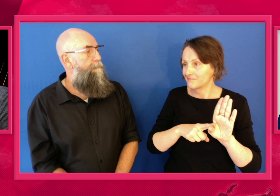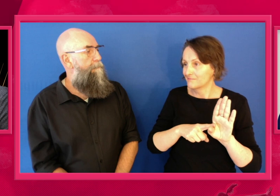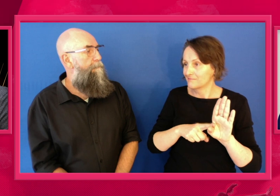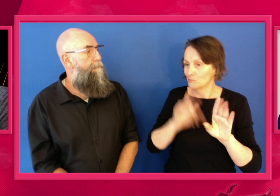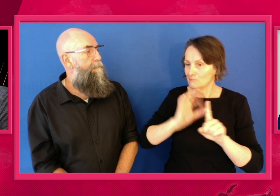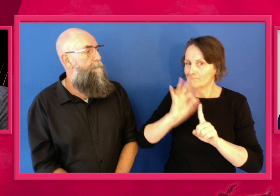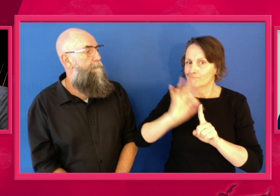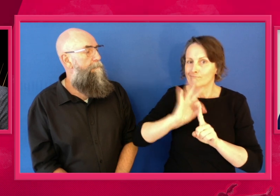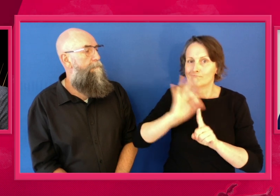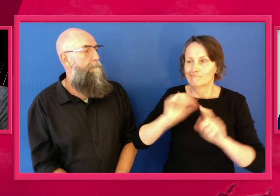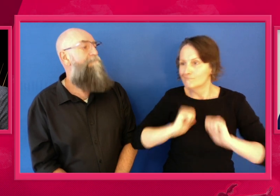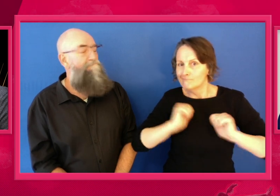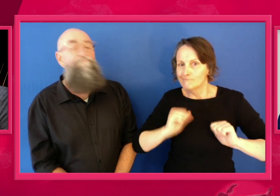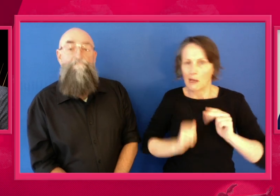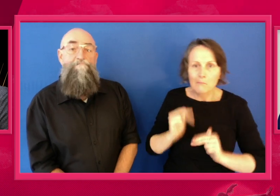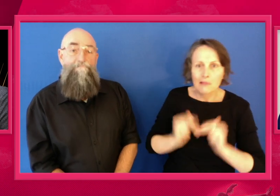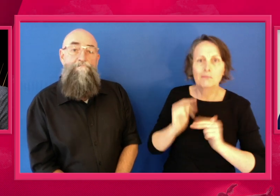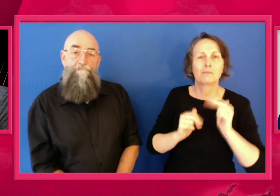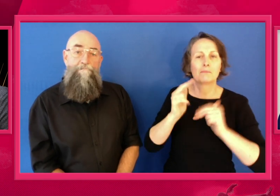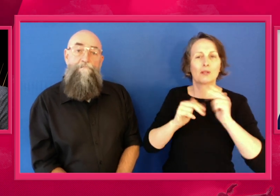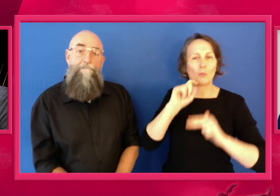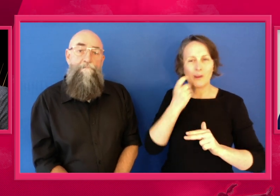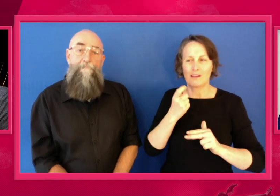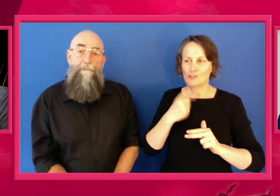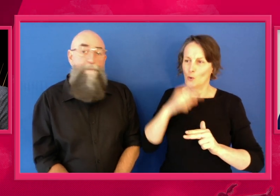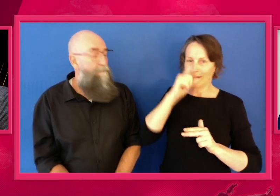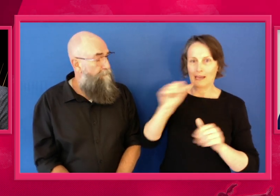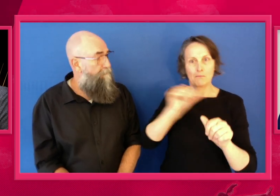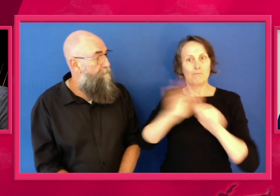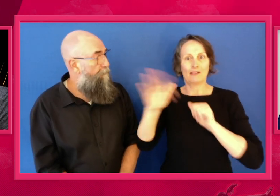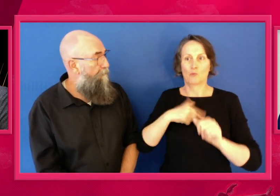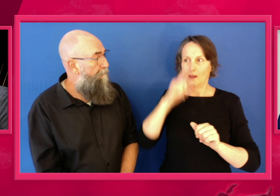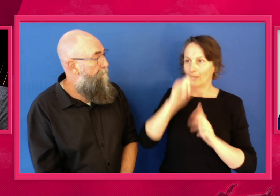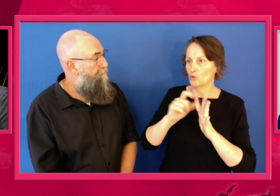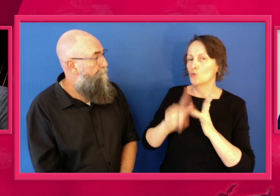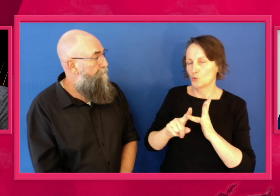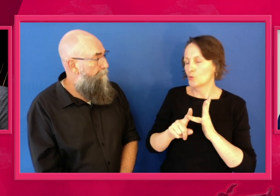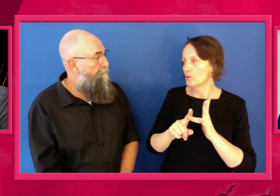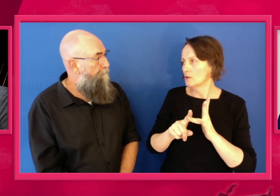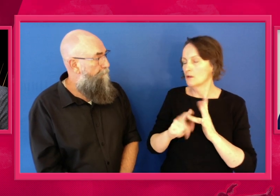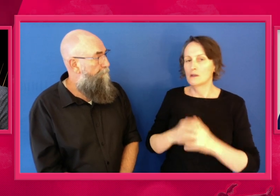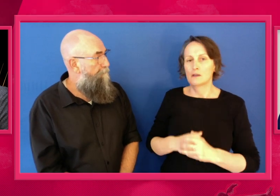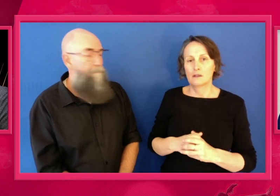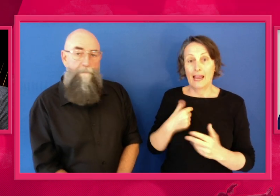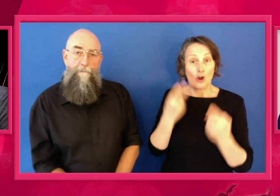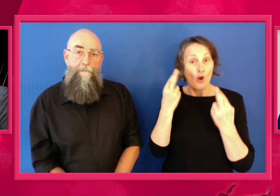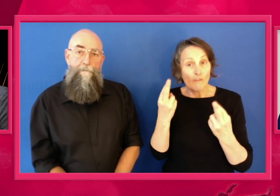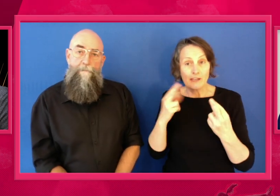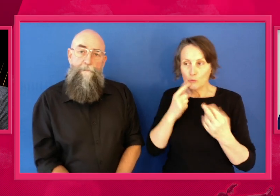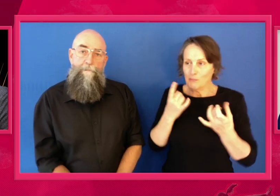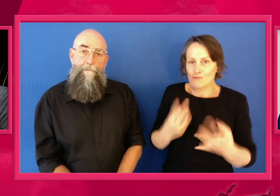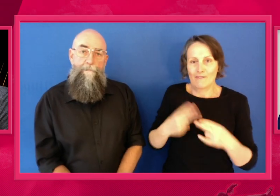we'll do. You know, I spoke to our coach, not that you're training anymore, but, I spoke